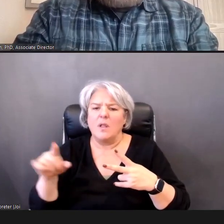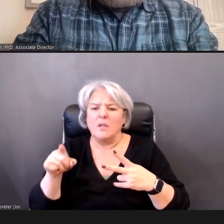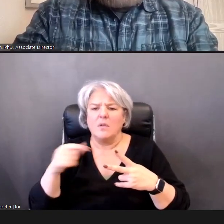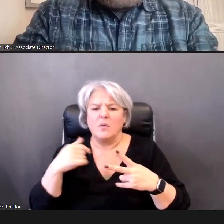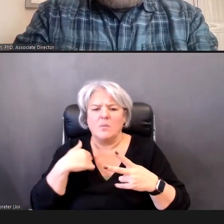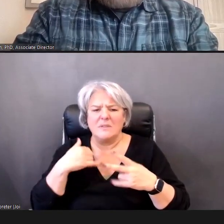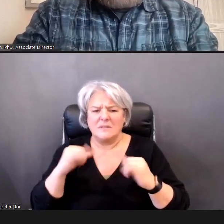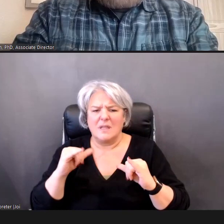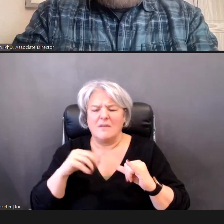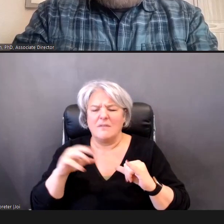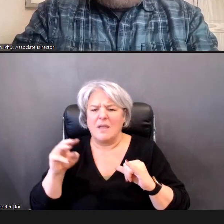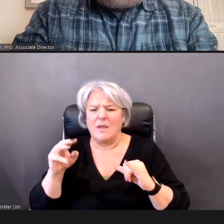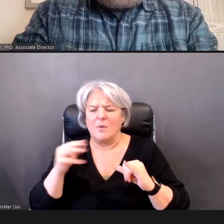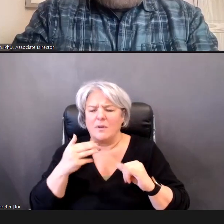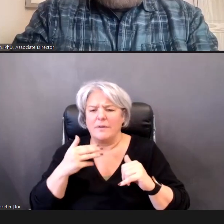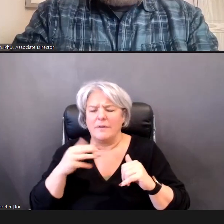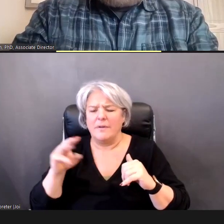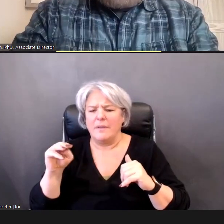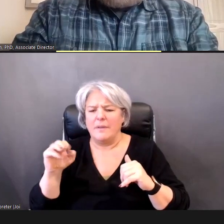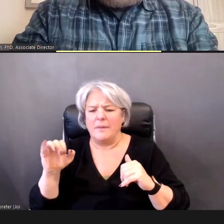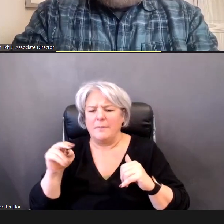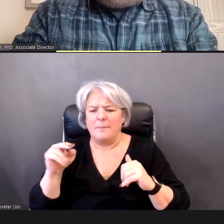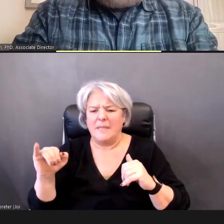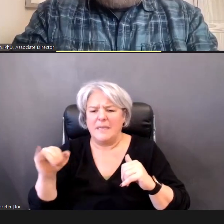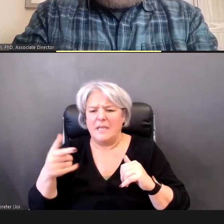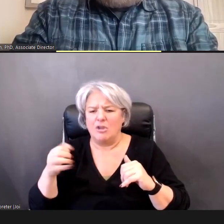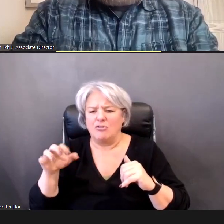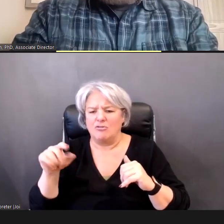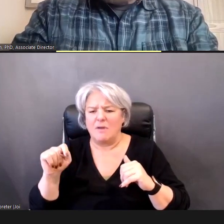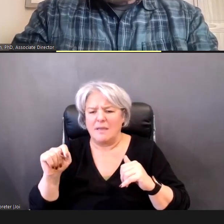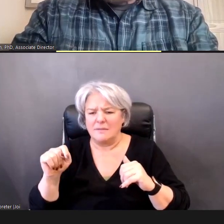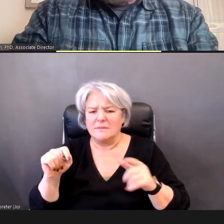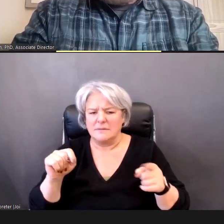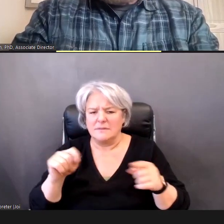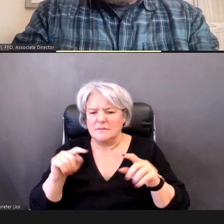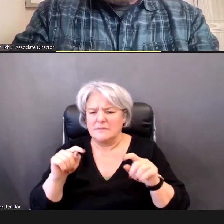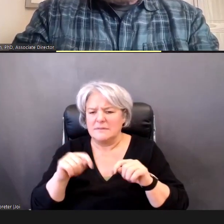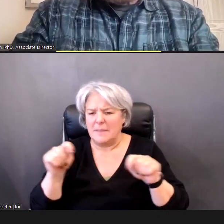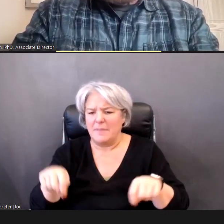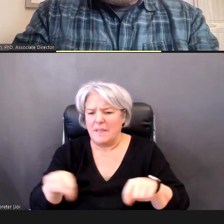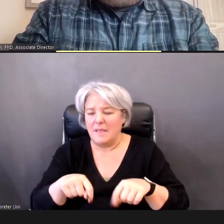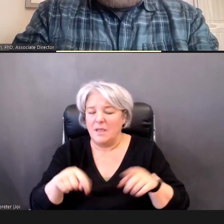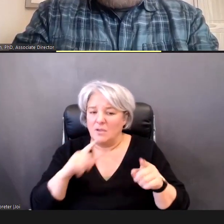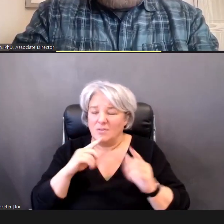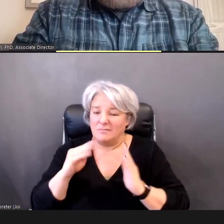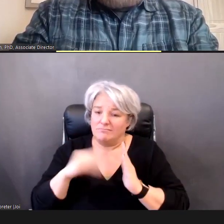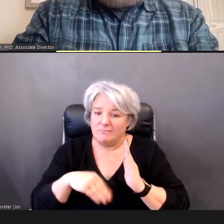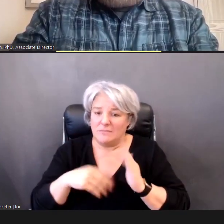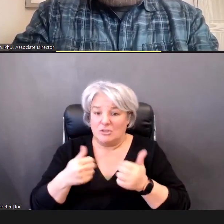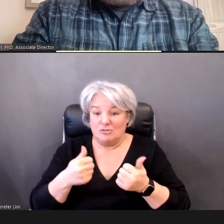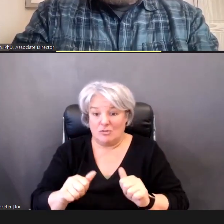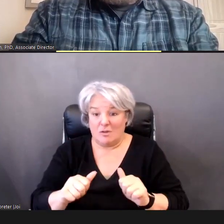grant um templates that available that